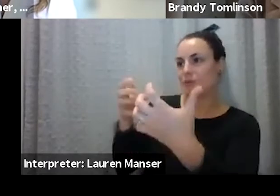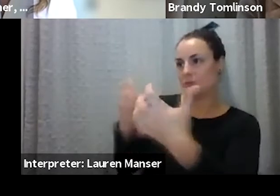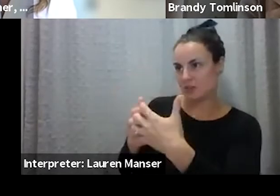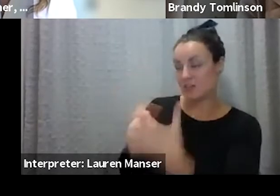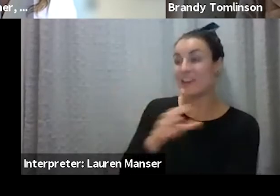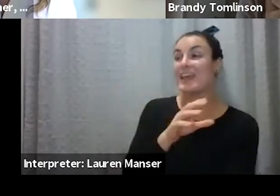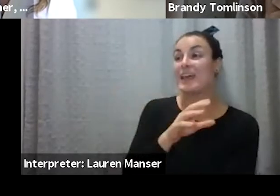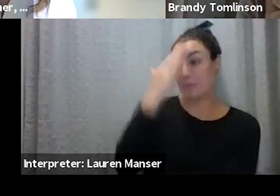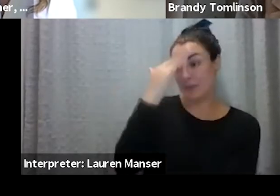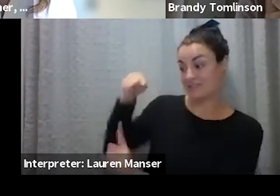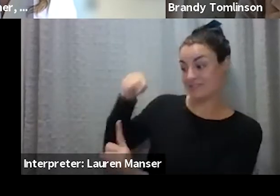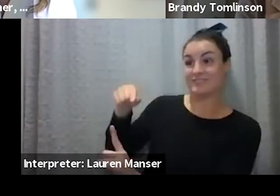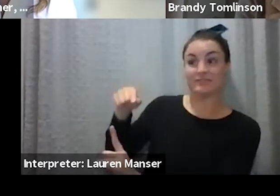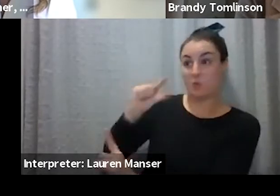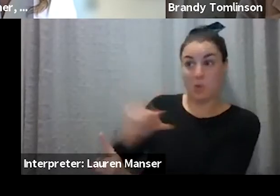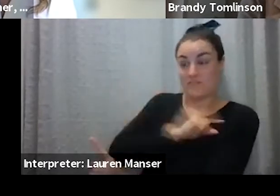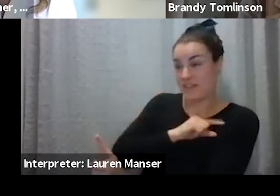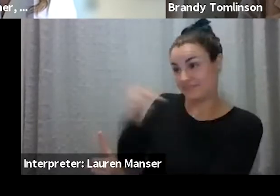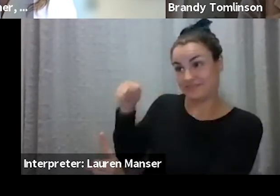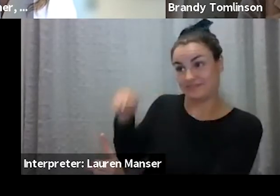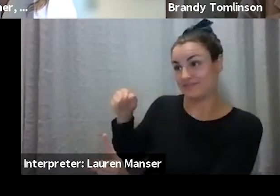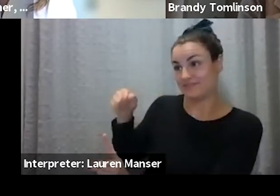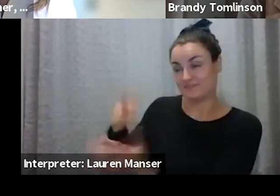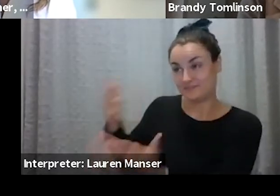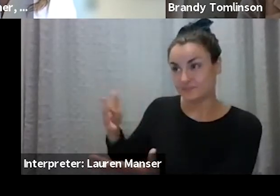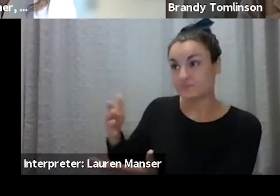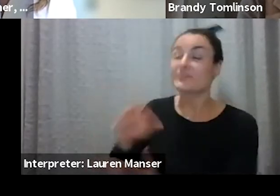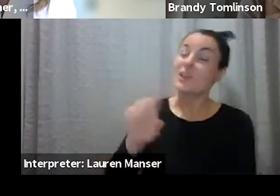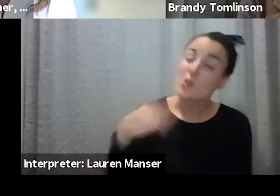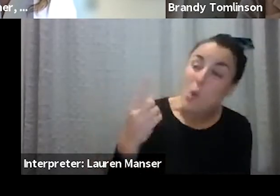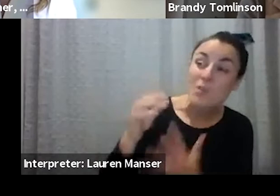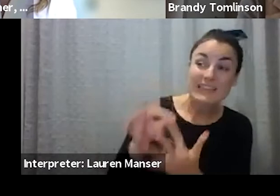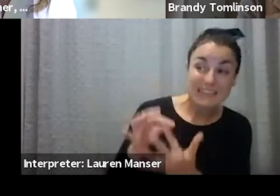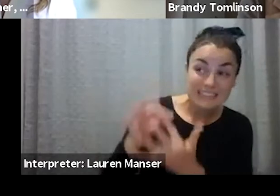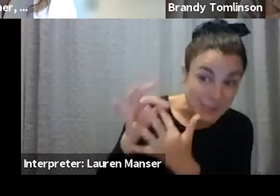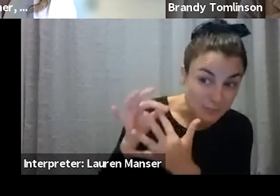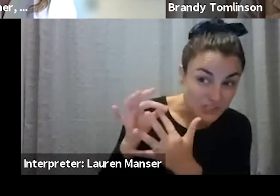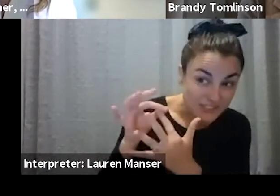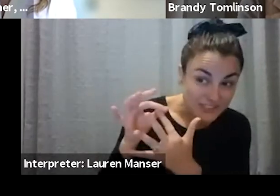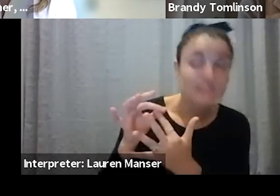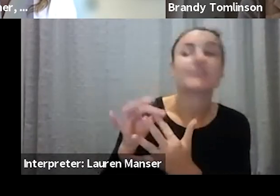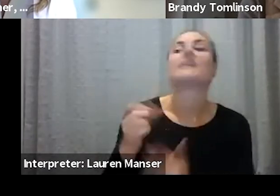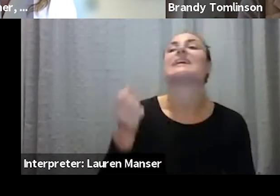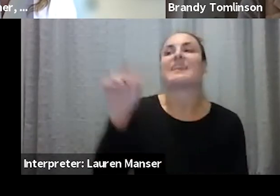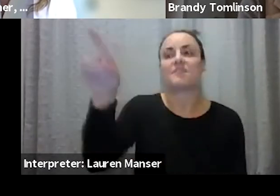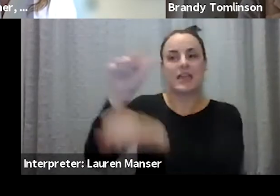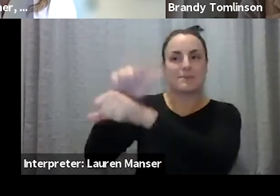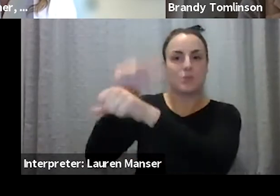or employee with a disability. And the only exception really is where an employer can show that there's undue hardship.